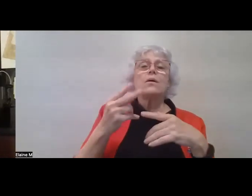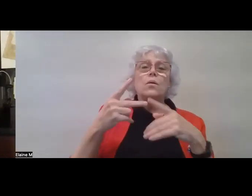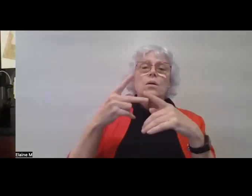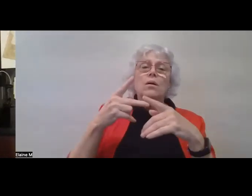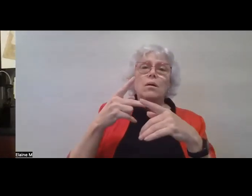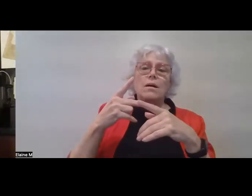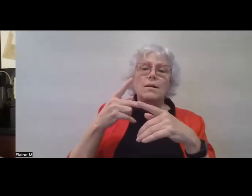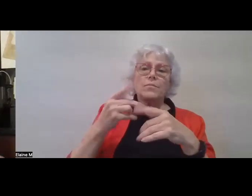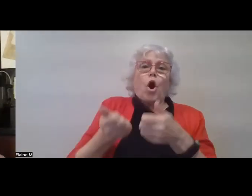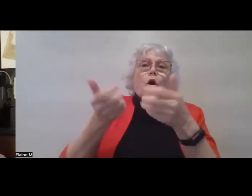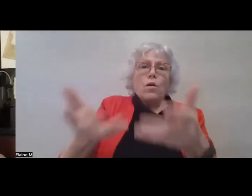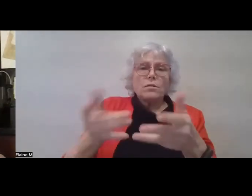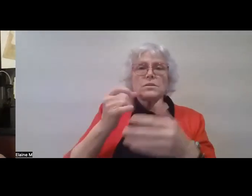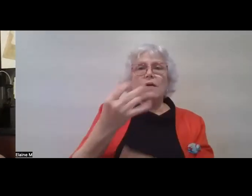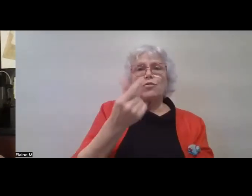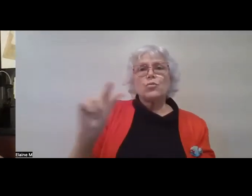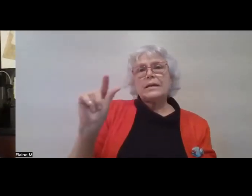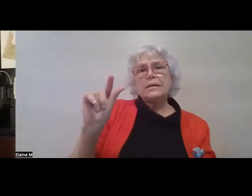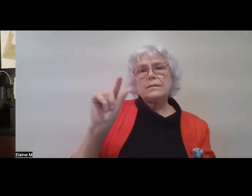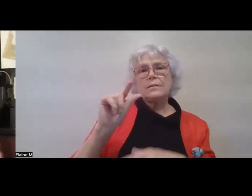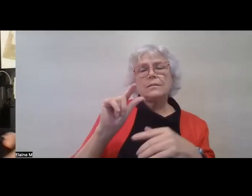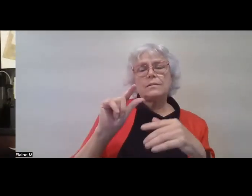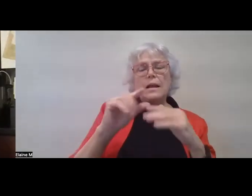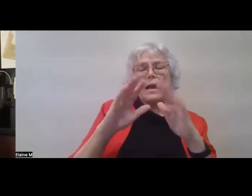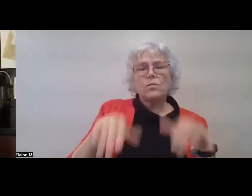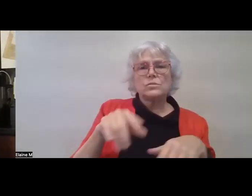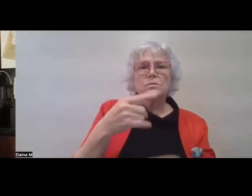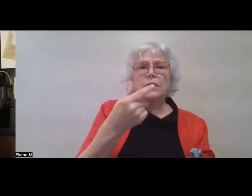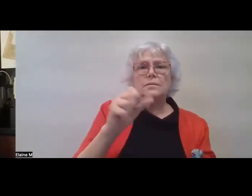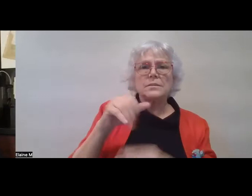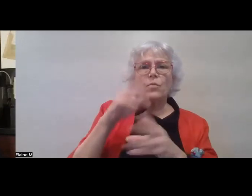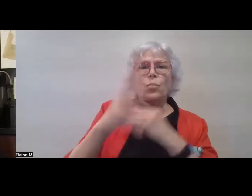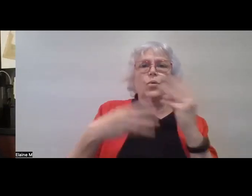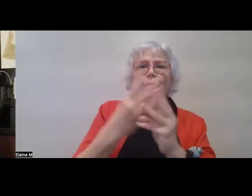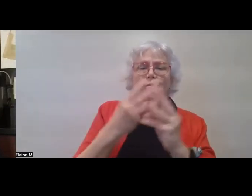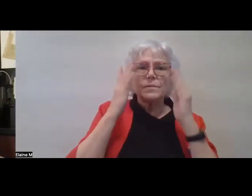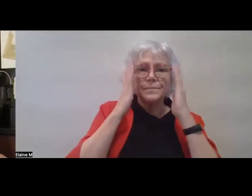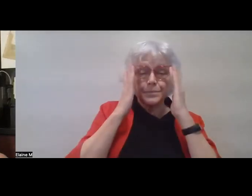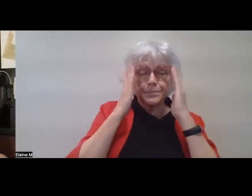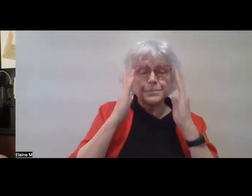So, I want to talk a